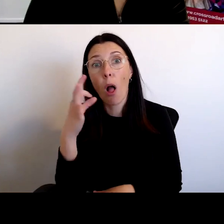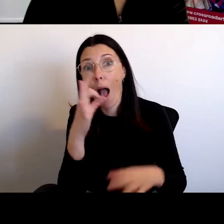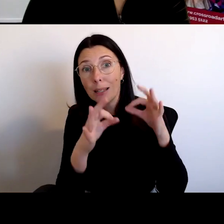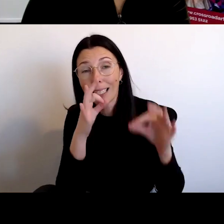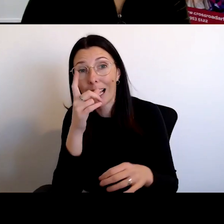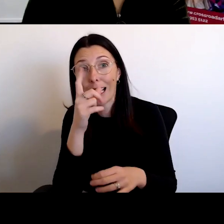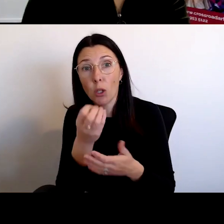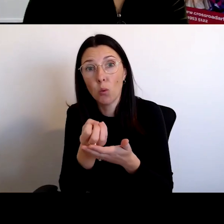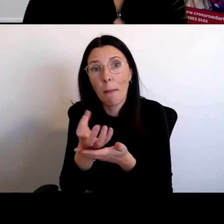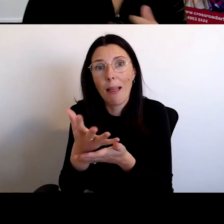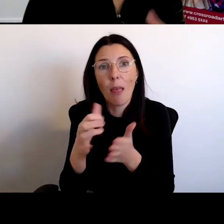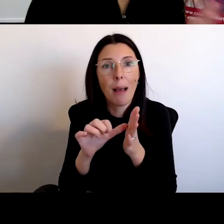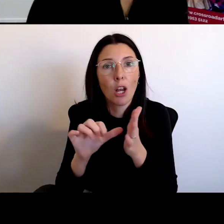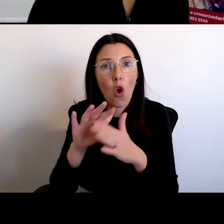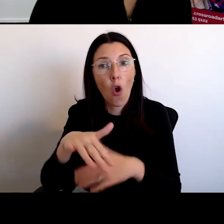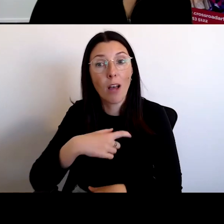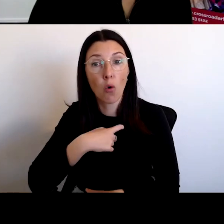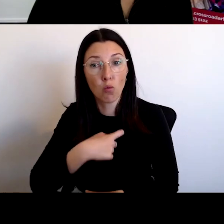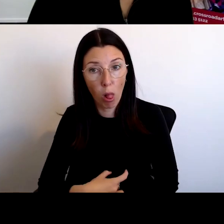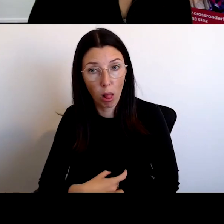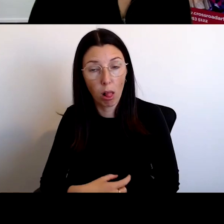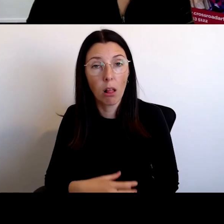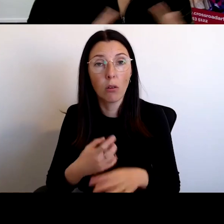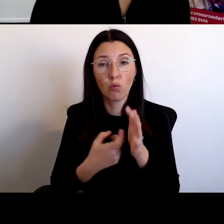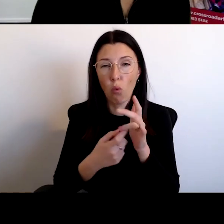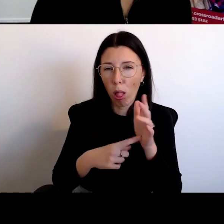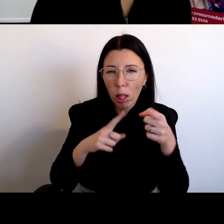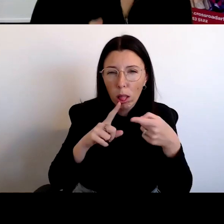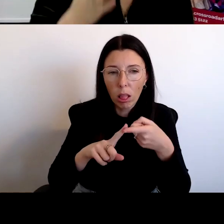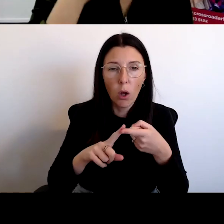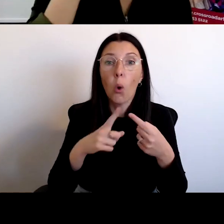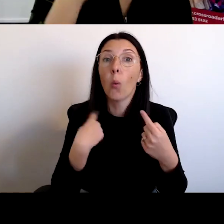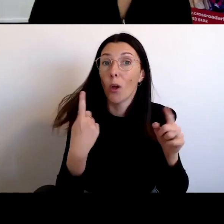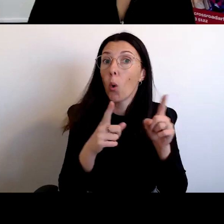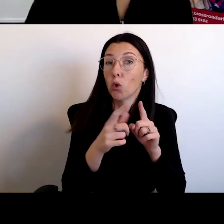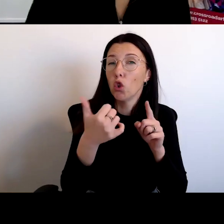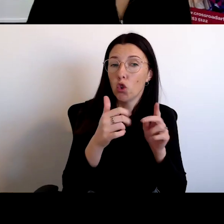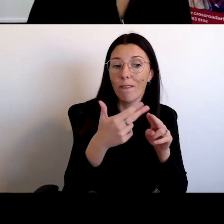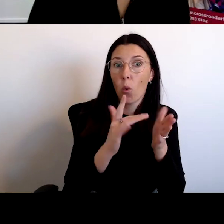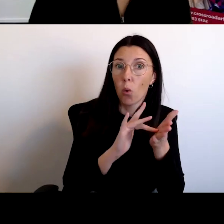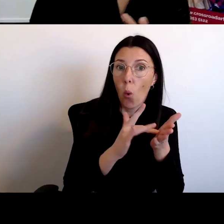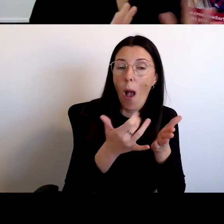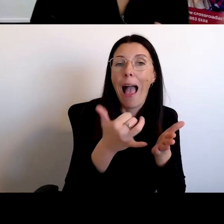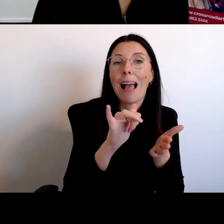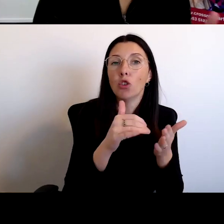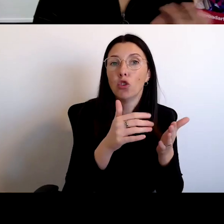and we also use it for core and operational, this particular round, so it doesn't have to be totally